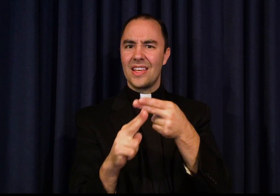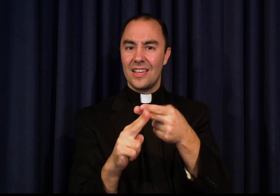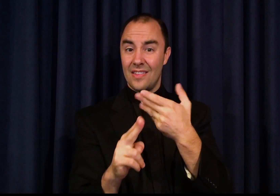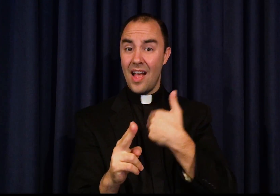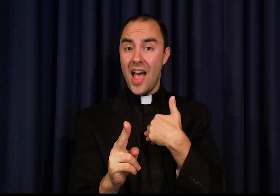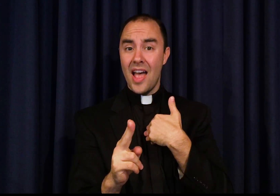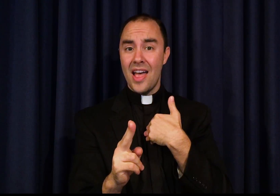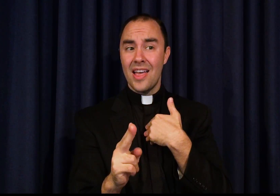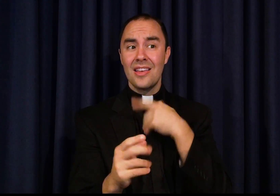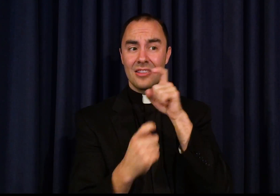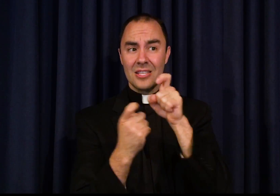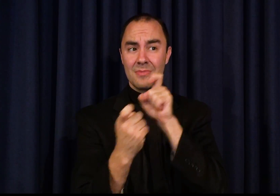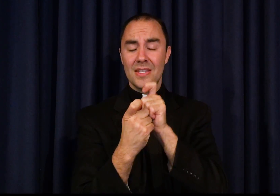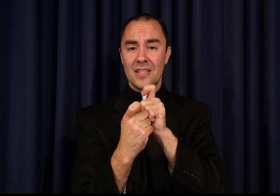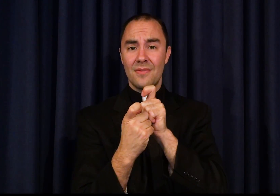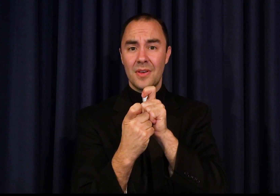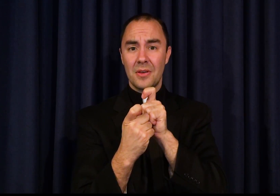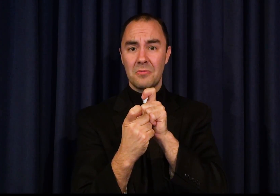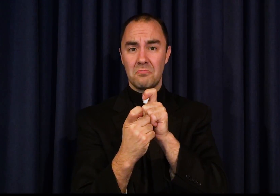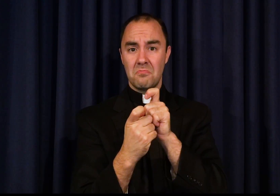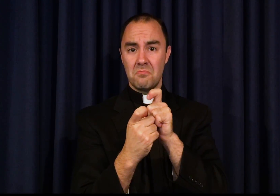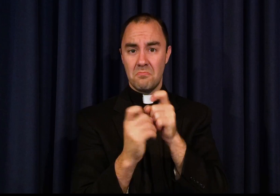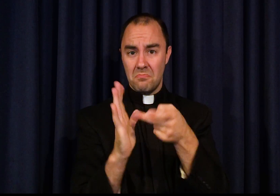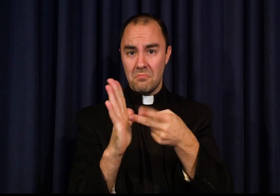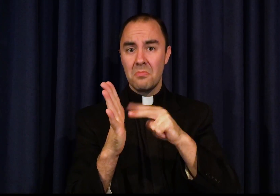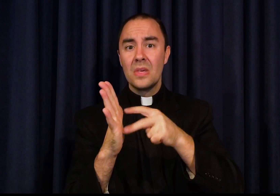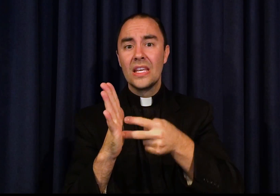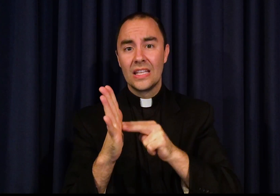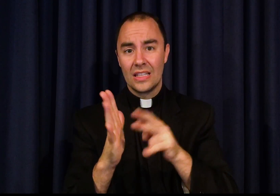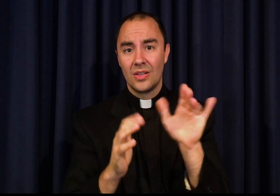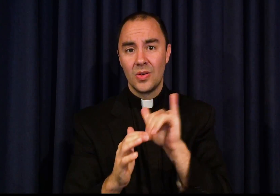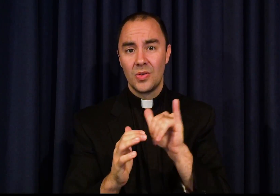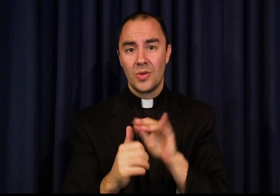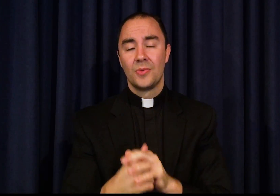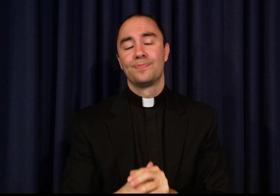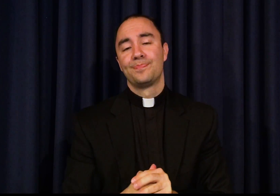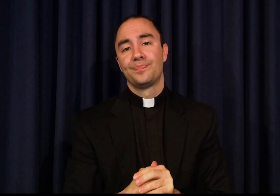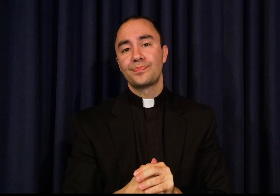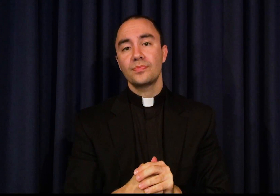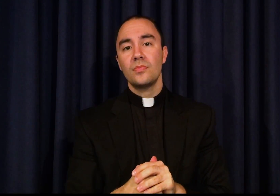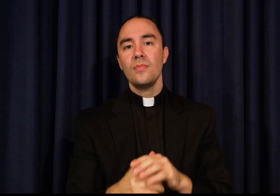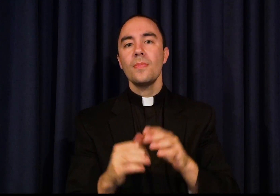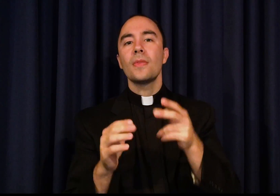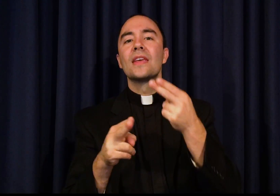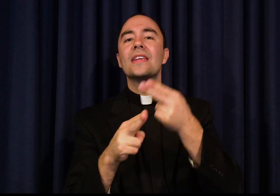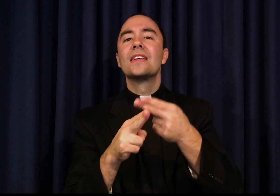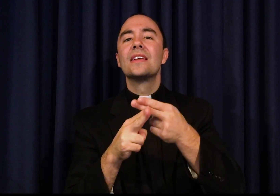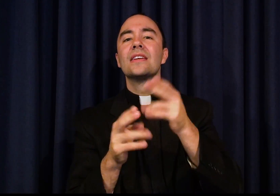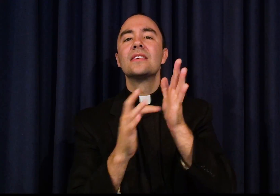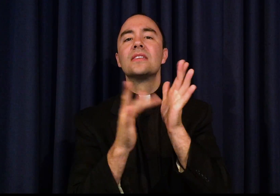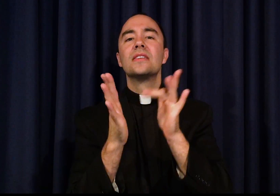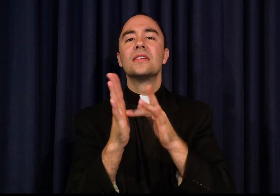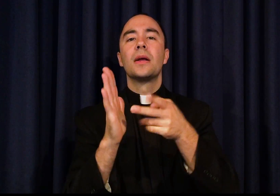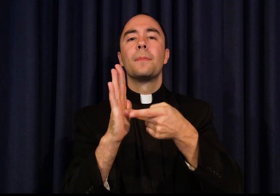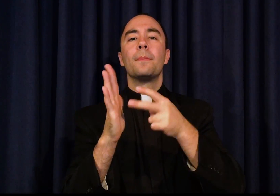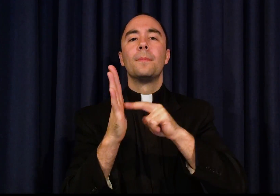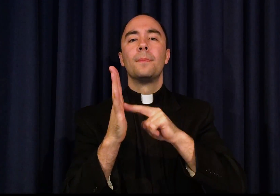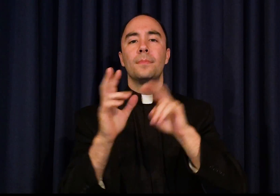name and it's a very specific name: Jesus Christ and his name has also a very